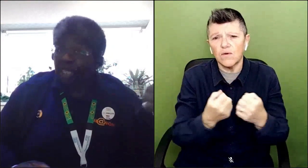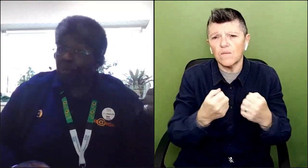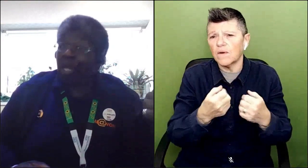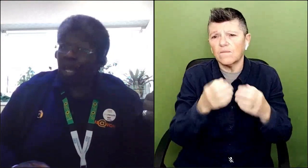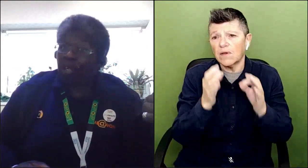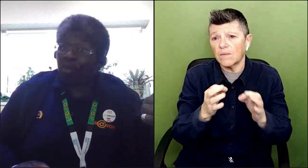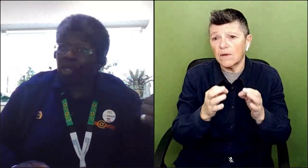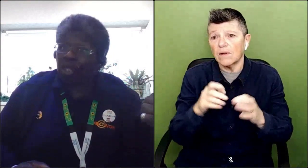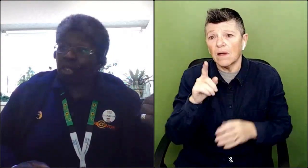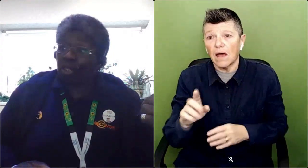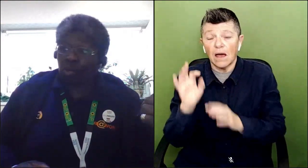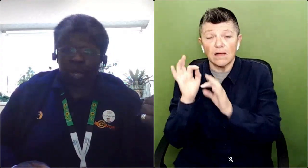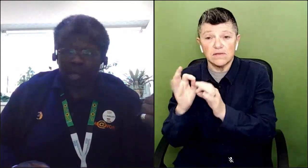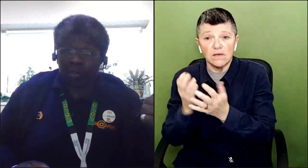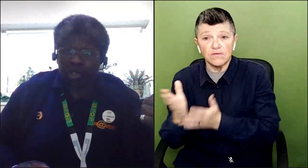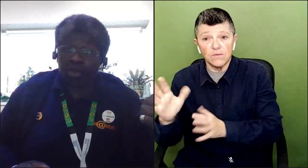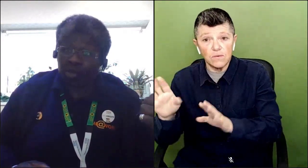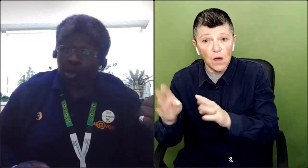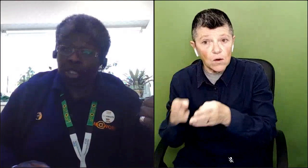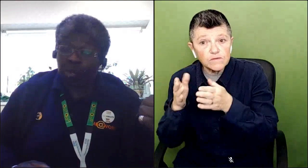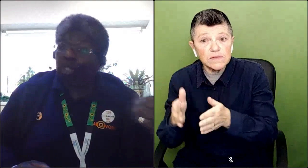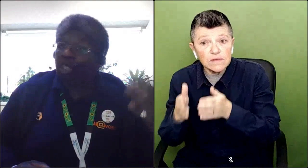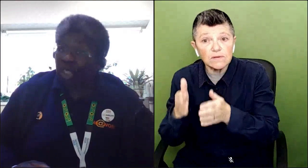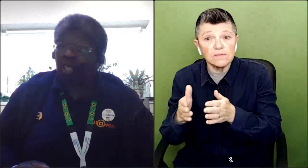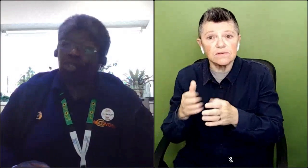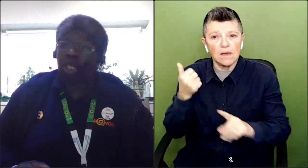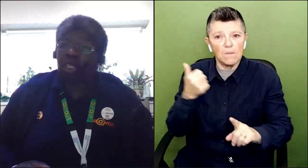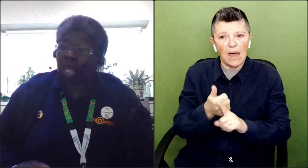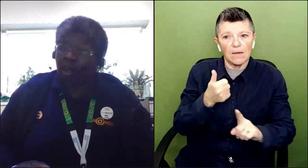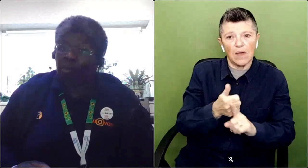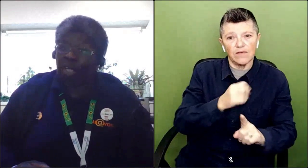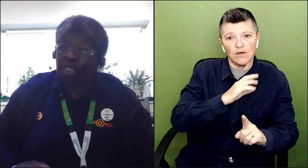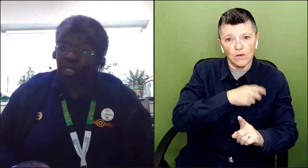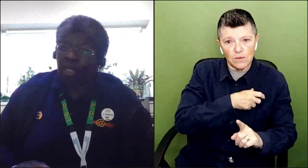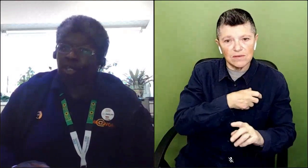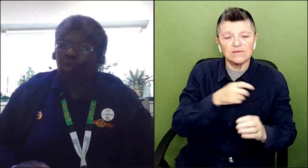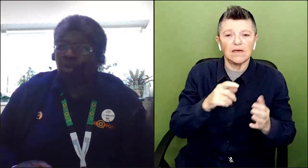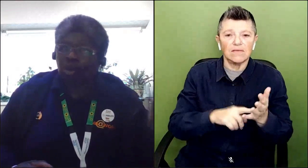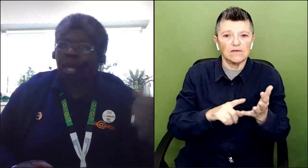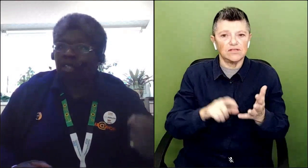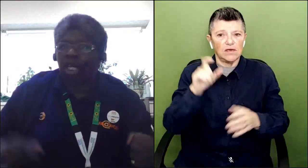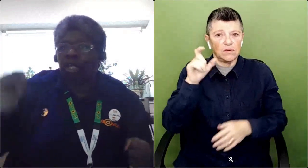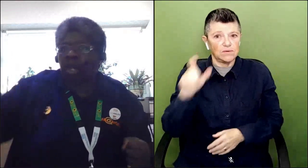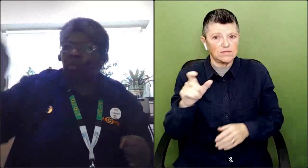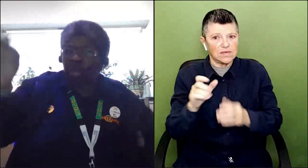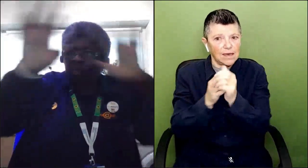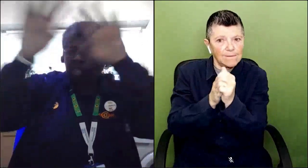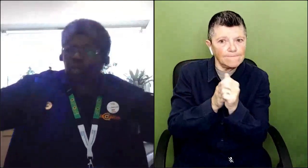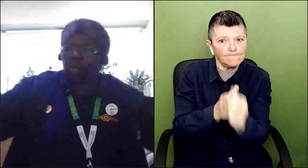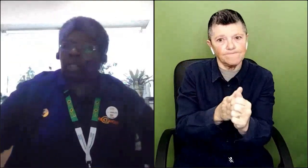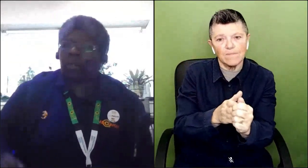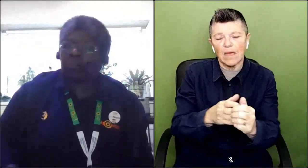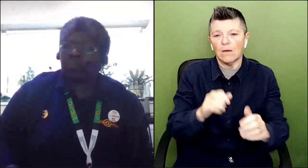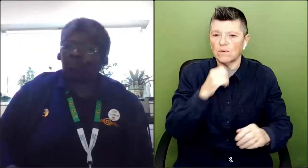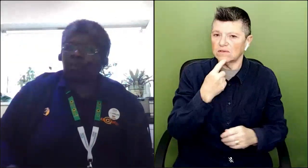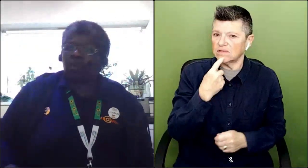backed by our unions, because we're also doing this work. The TUC at the helm of it, that will come out and say, no, we found this word, or no,